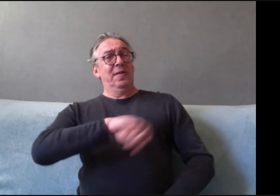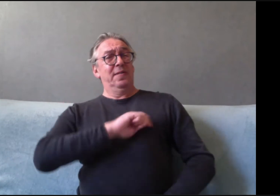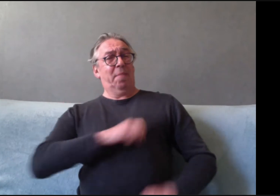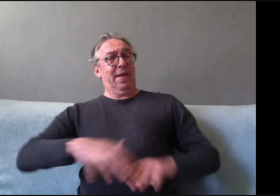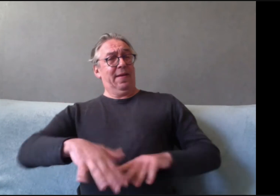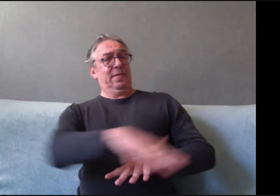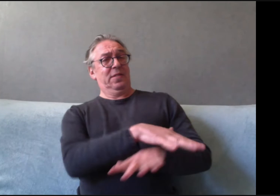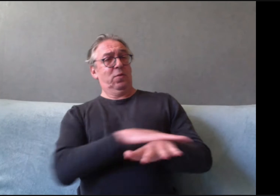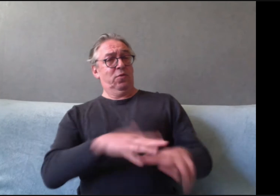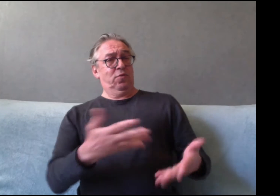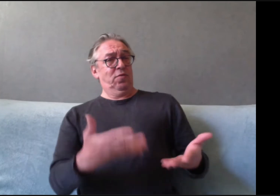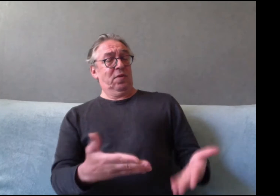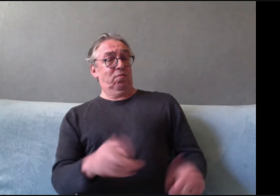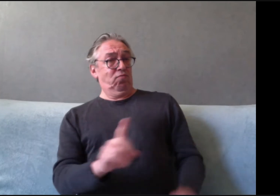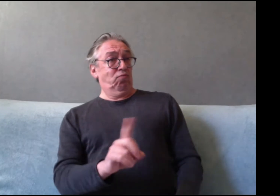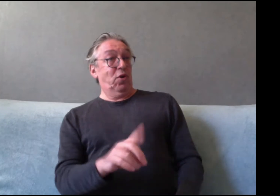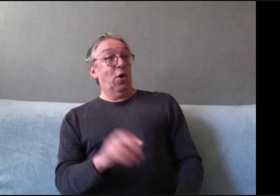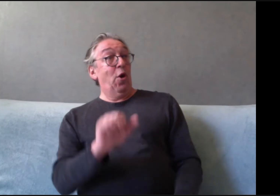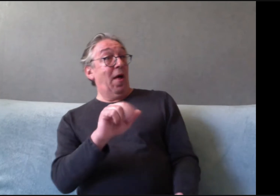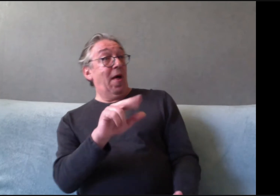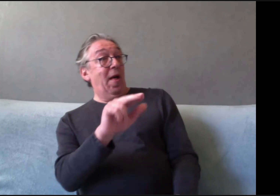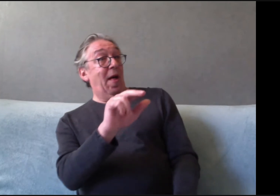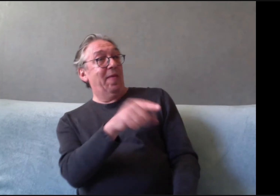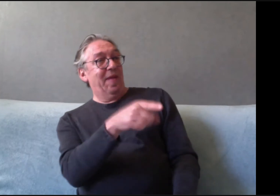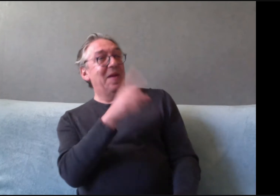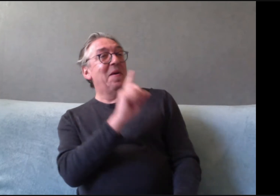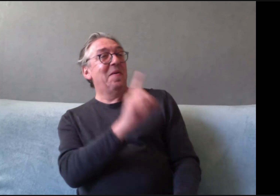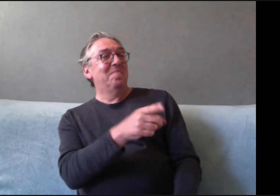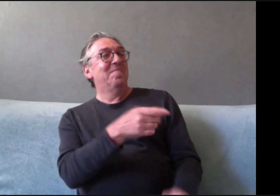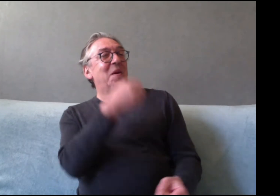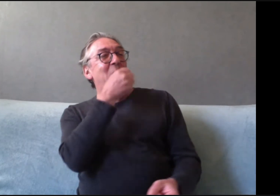Ana, can you hear us? RAQUEL: You need to unmute yourself.